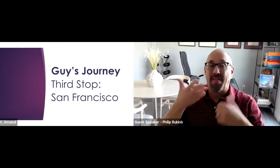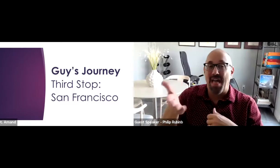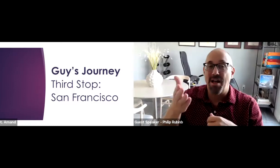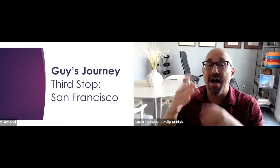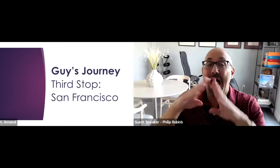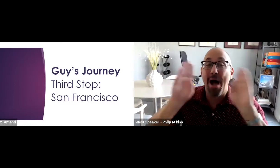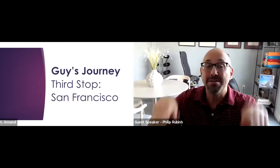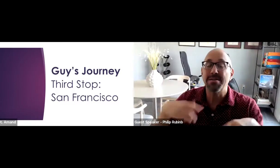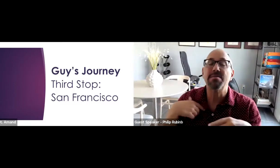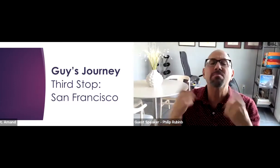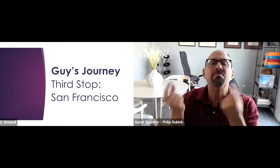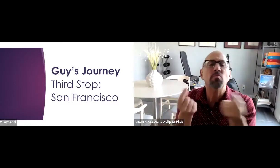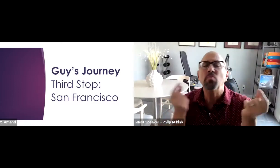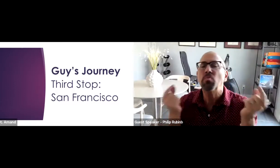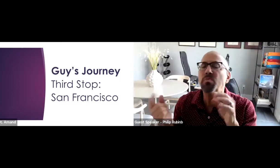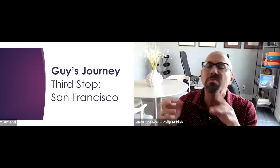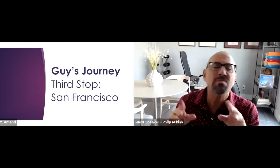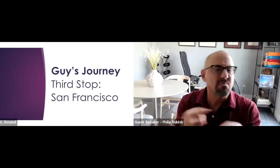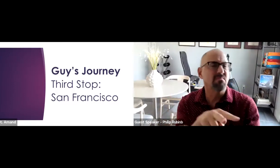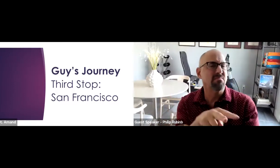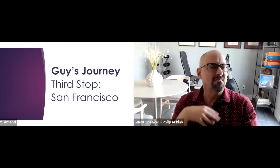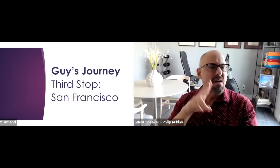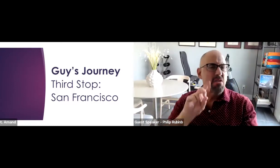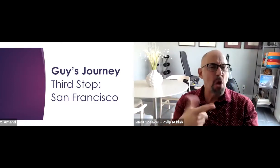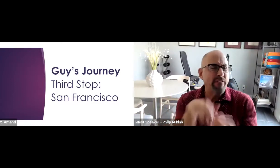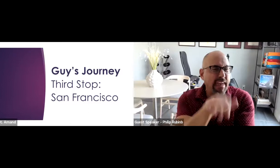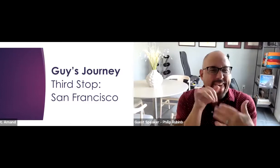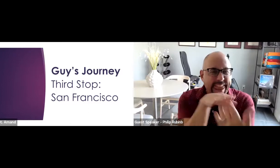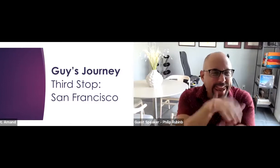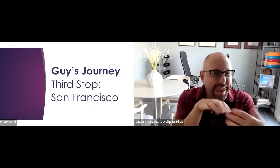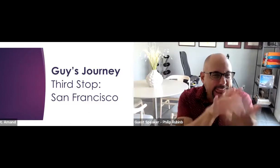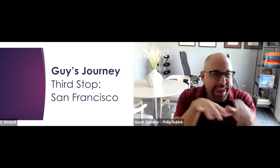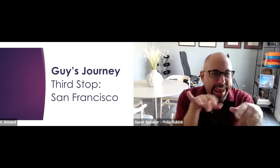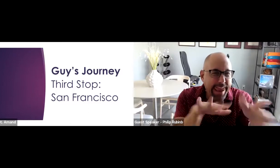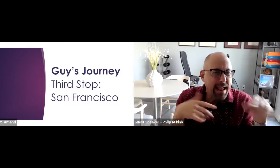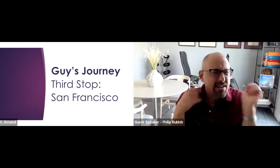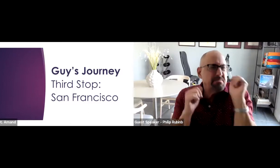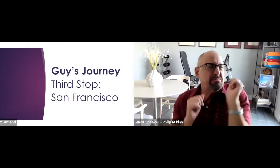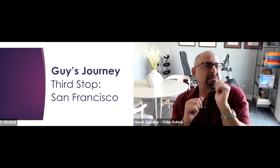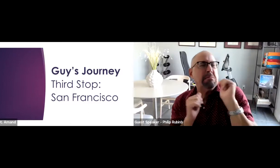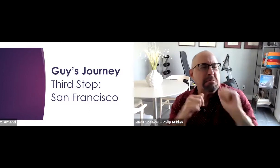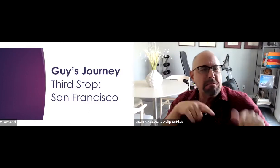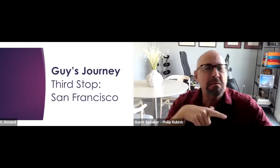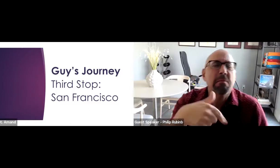Dallas, Texas, Cowboy town. I was living there at the time, and one day,